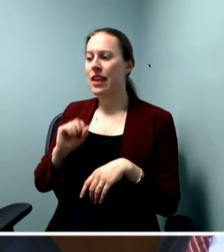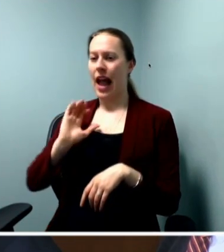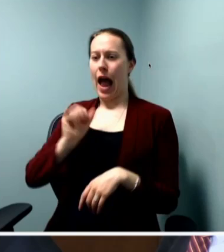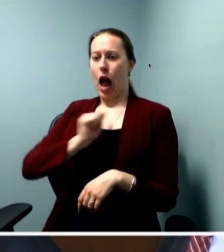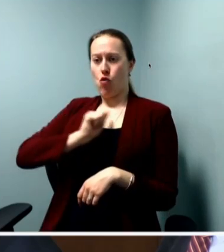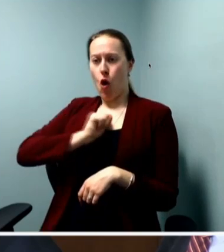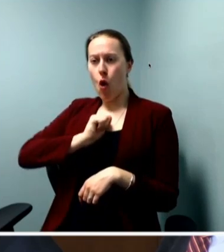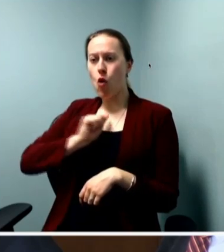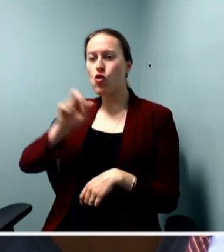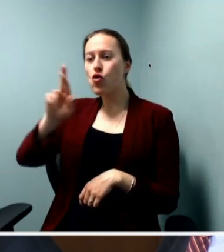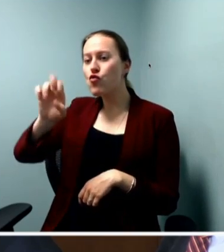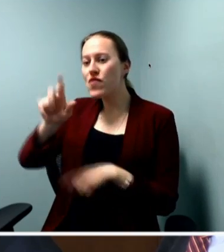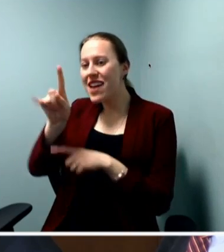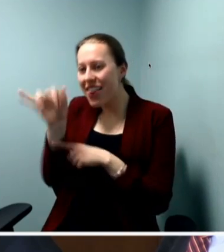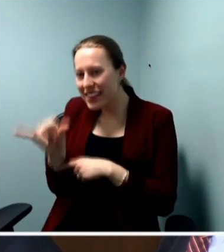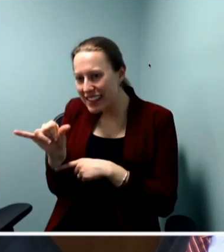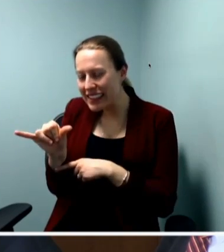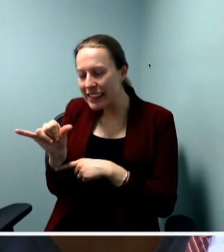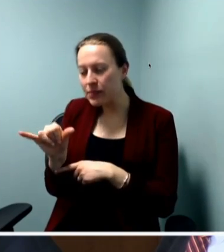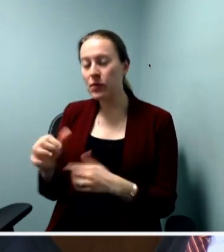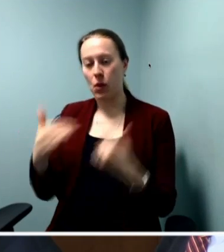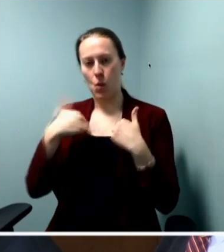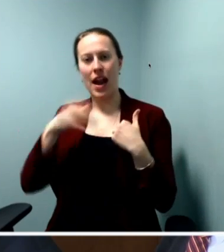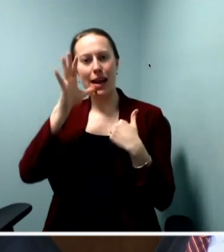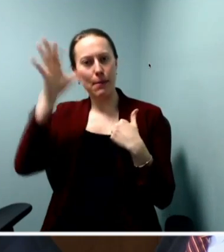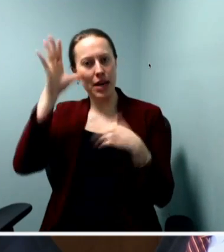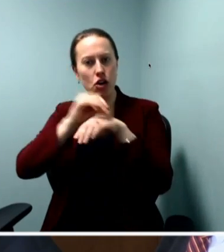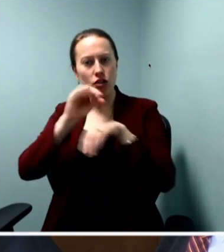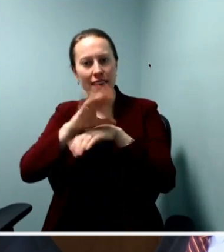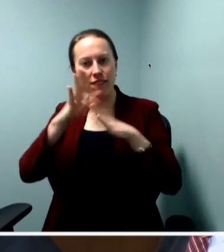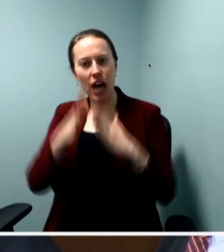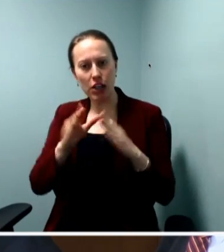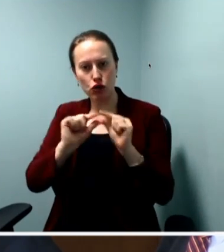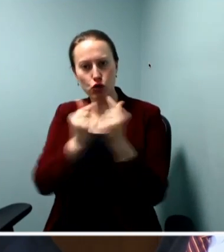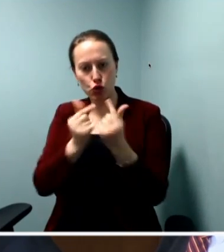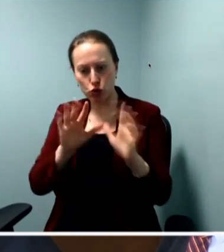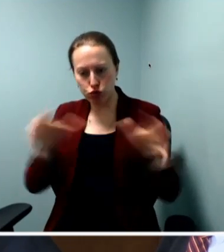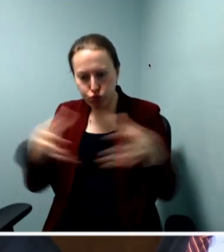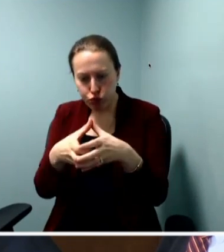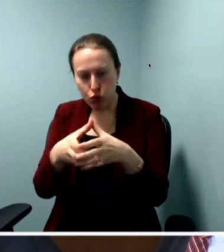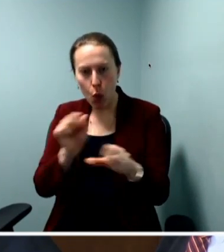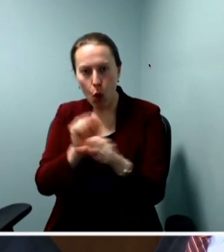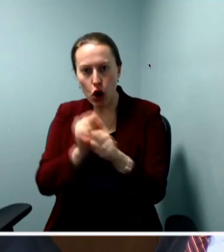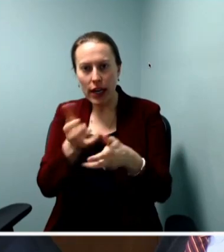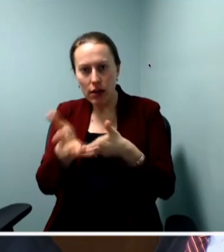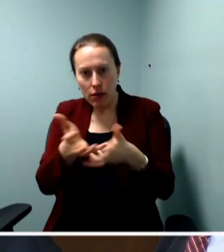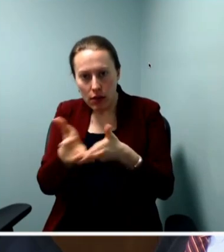We had a parent advisor group working with us. And then we worked with the theater company for the large hall